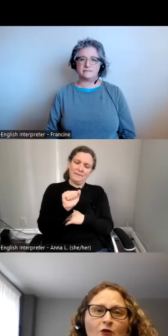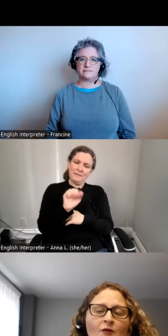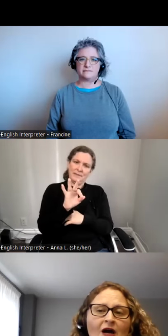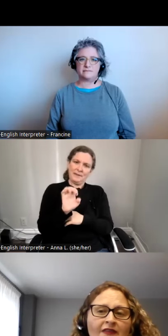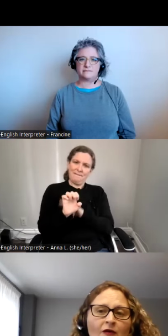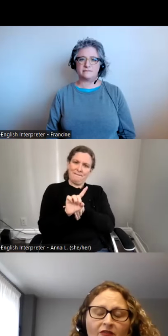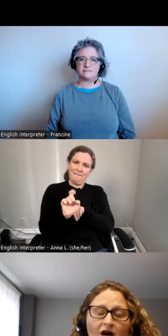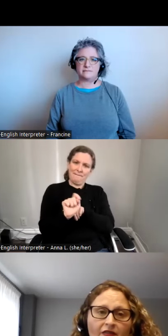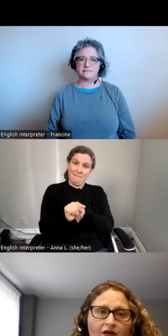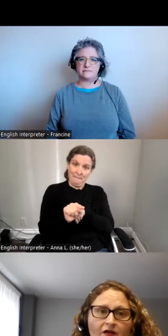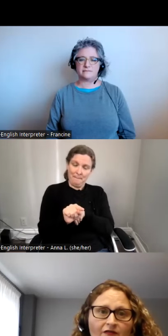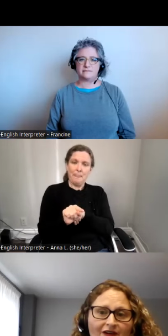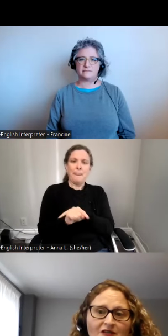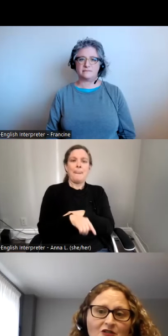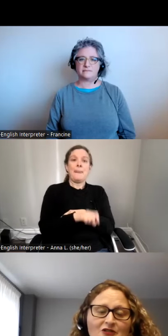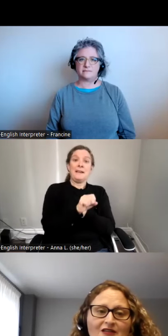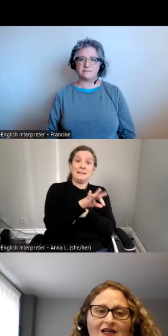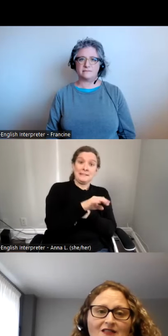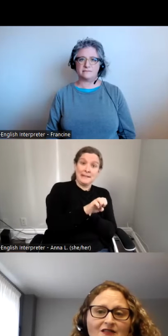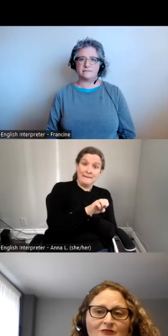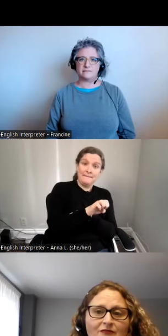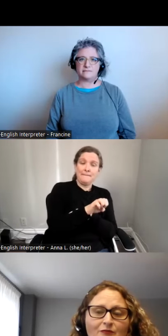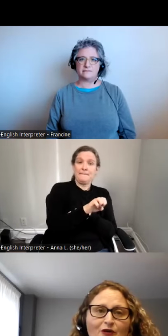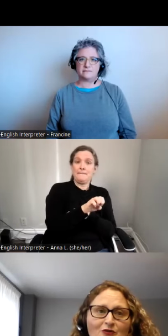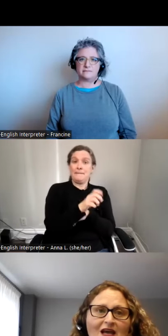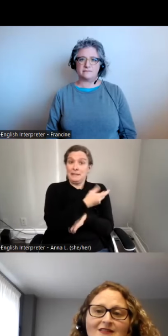five age group, a lot of people are just concerned